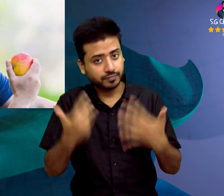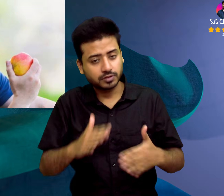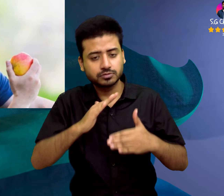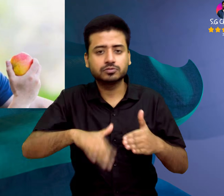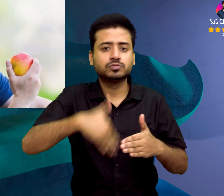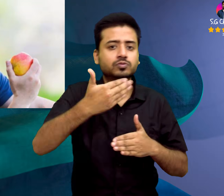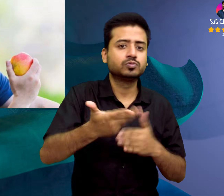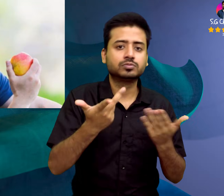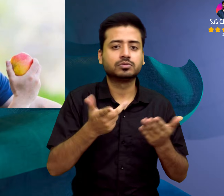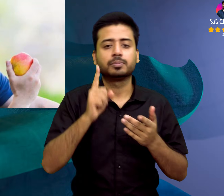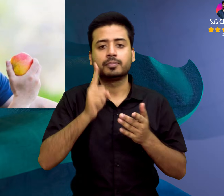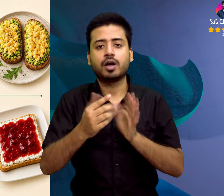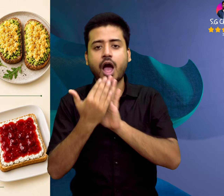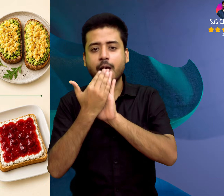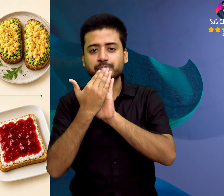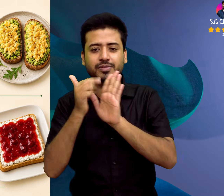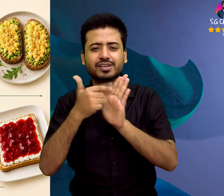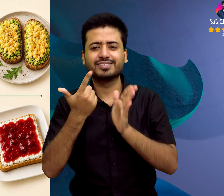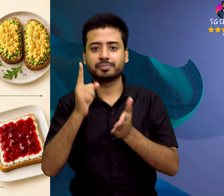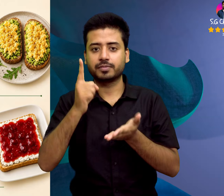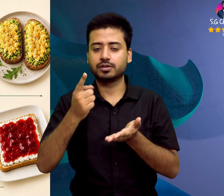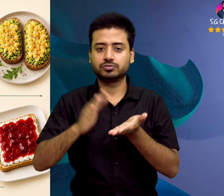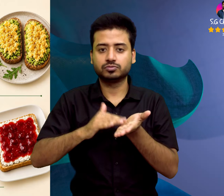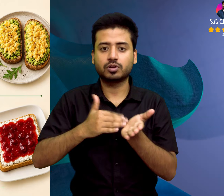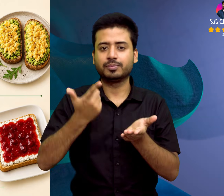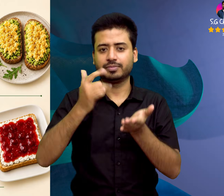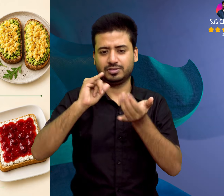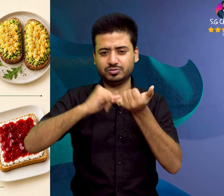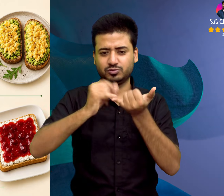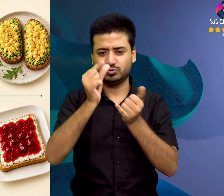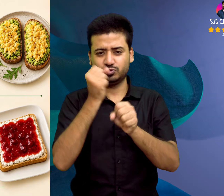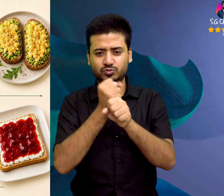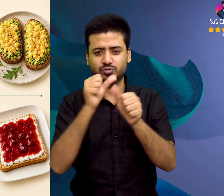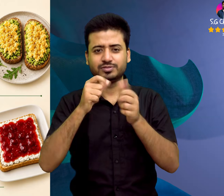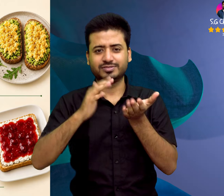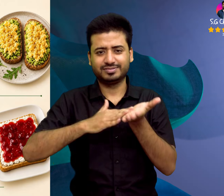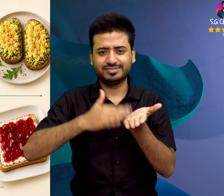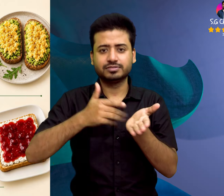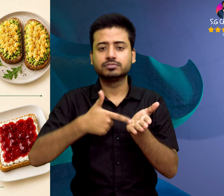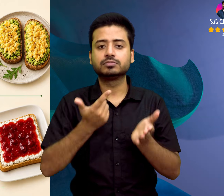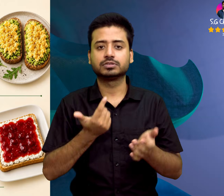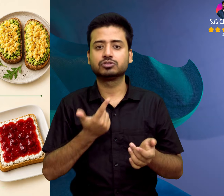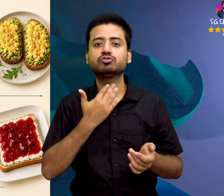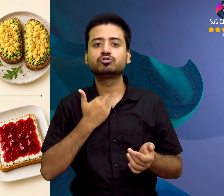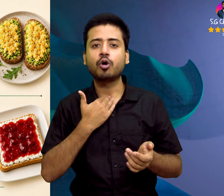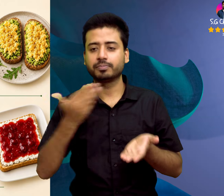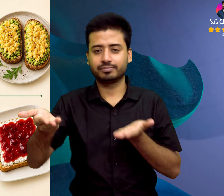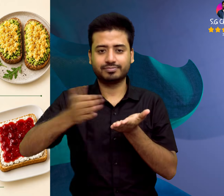systemic inflammation. Furthermore, breaded and fried chicken acts like a sponge, absorbing vast